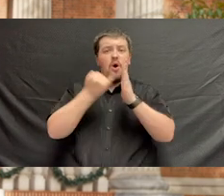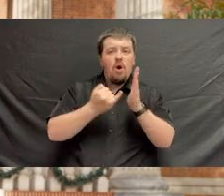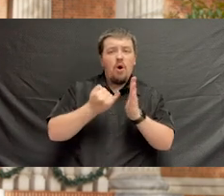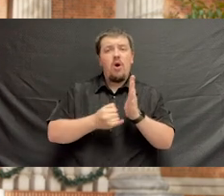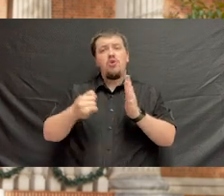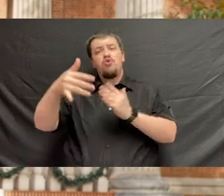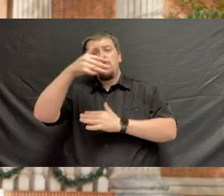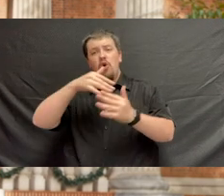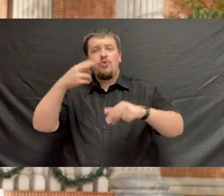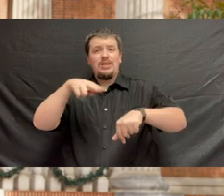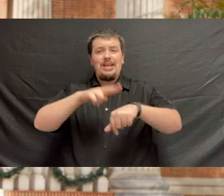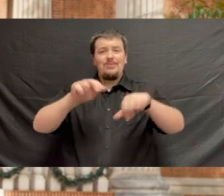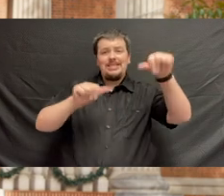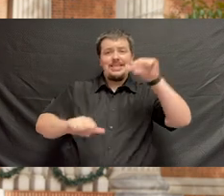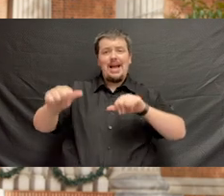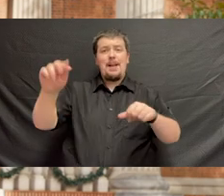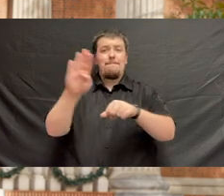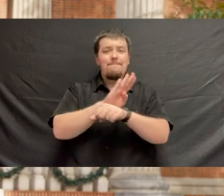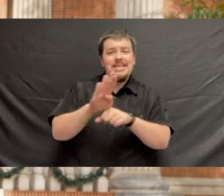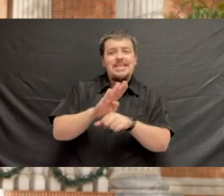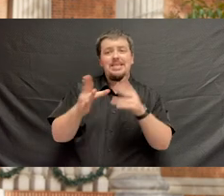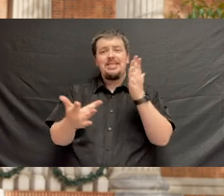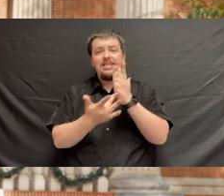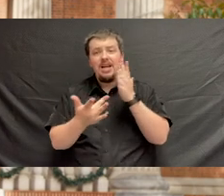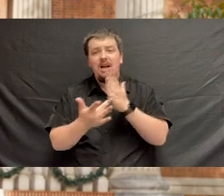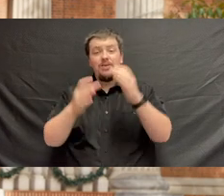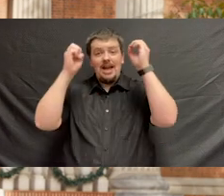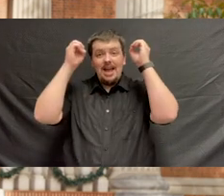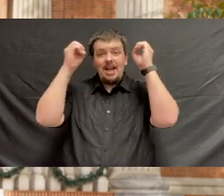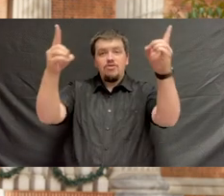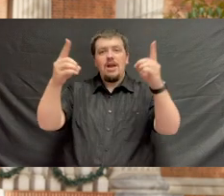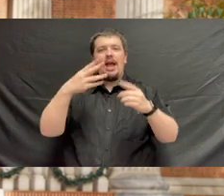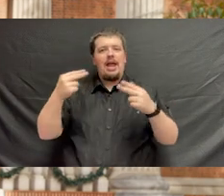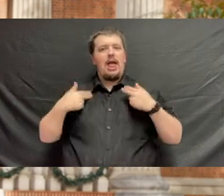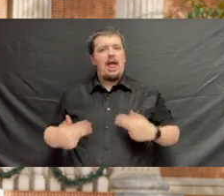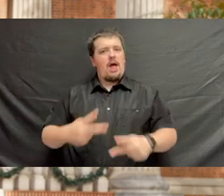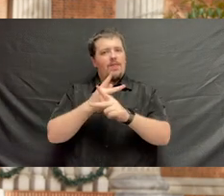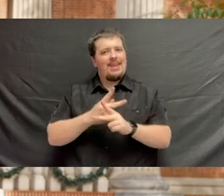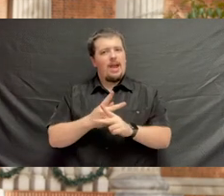social and natural sciences, business and technology, education, and healthcare.